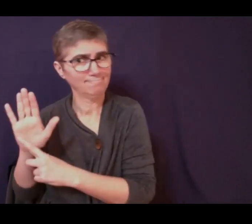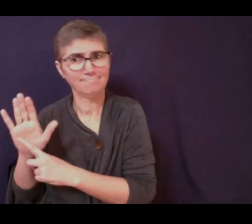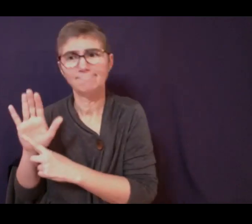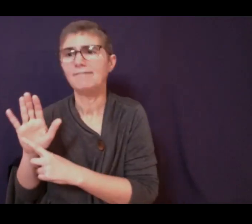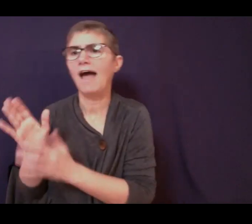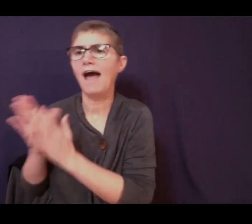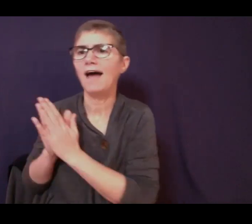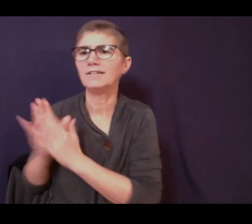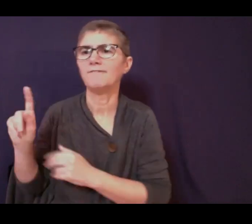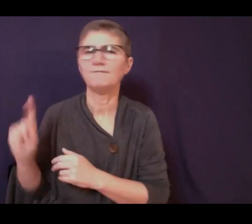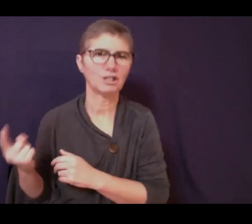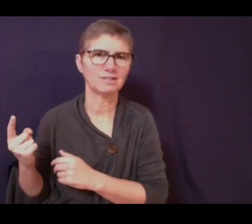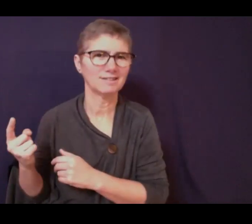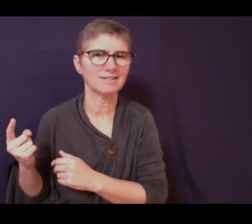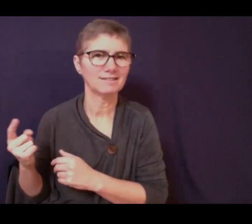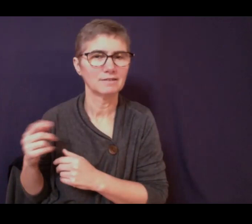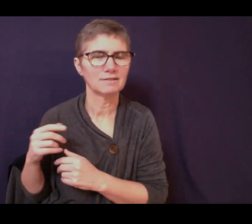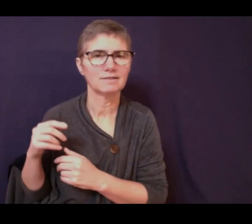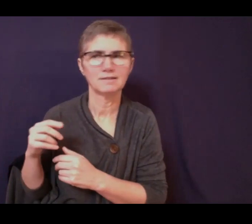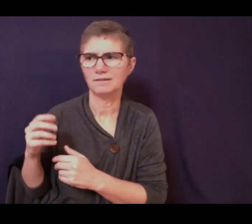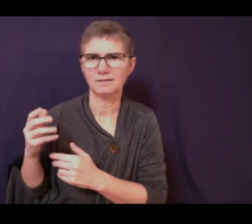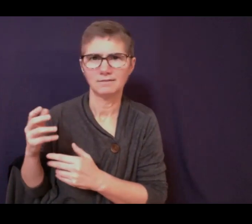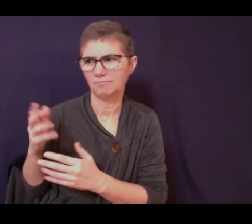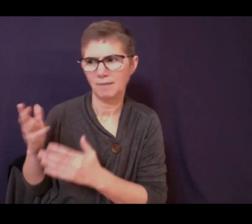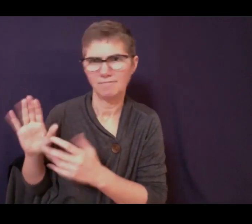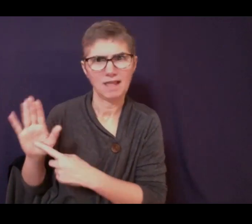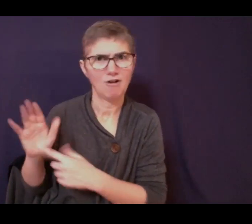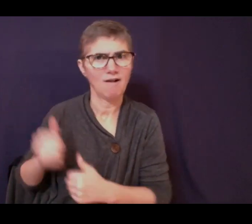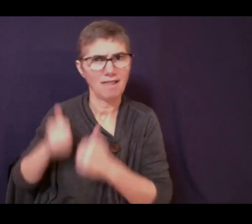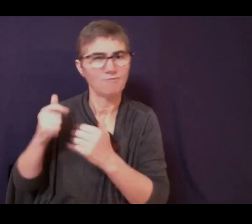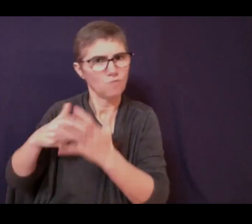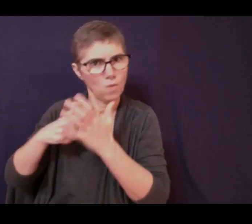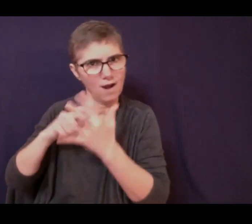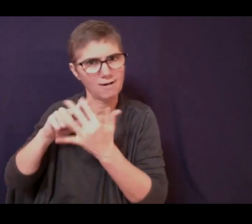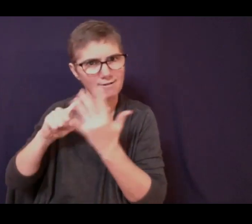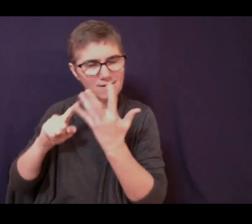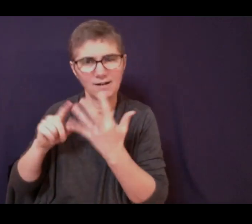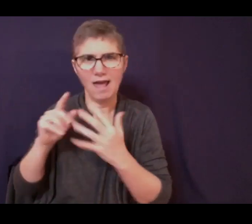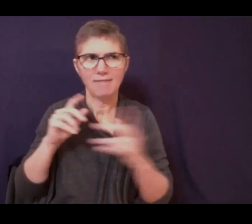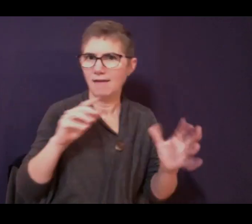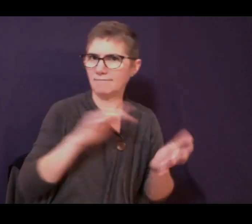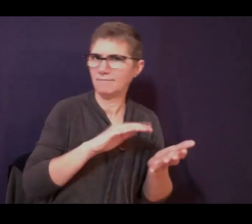deal with like the practicalities of the way that they live their life and so the employee